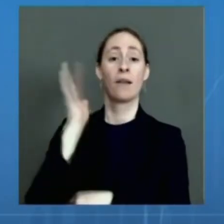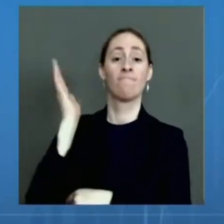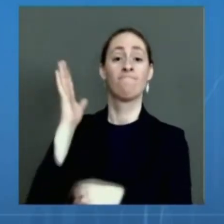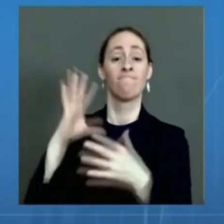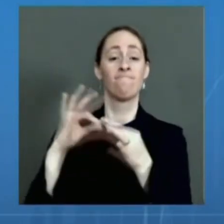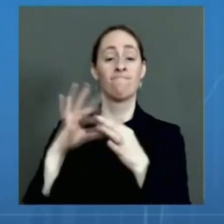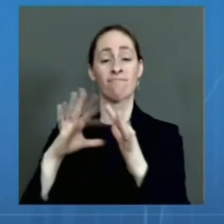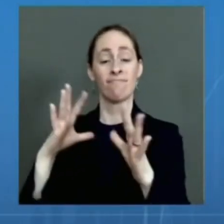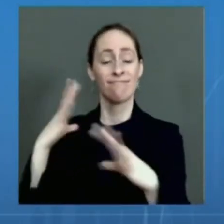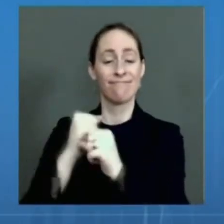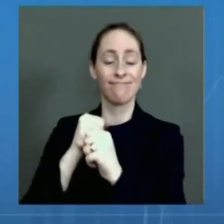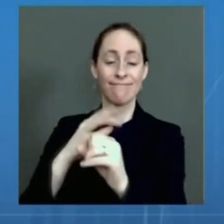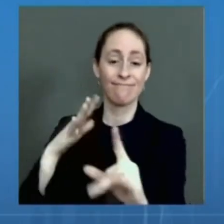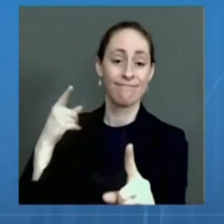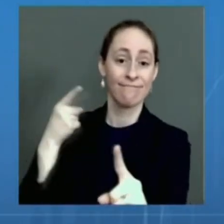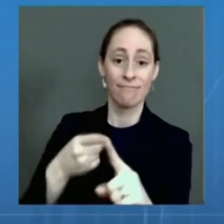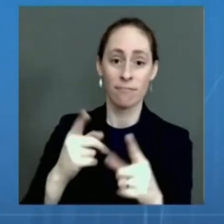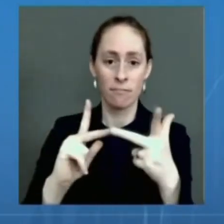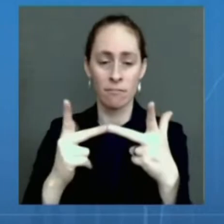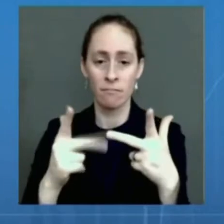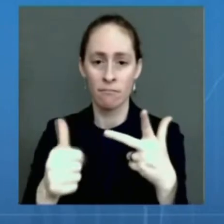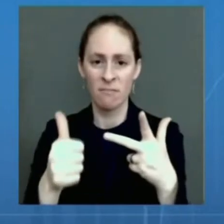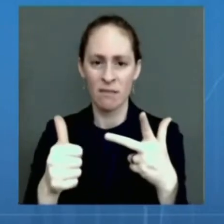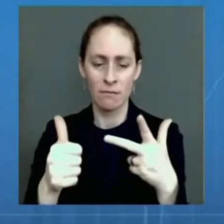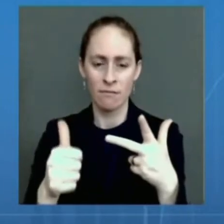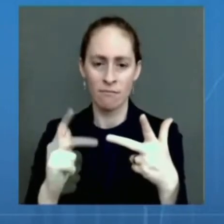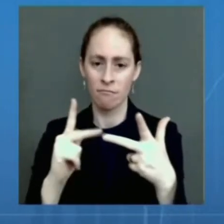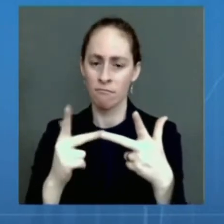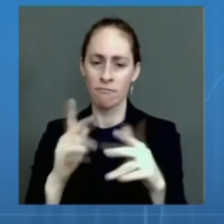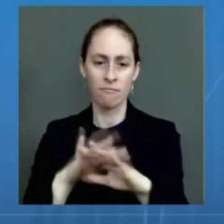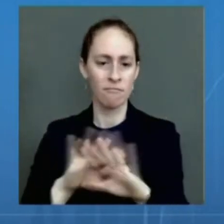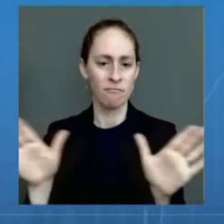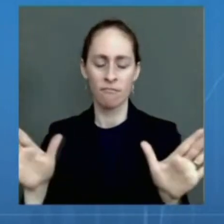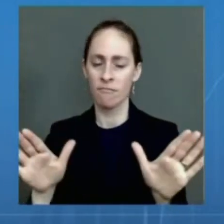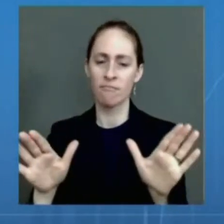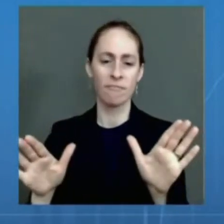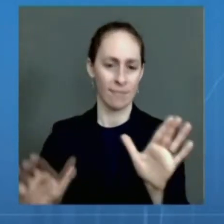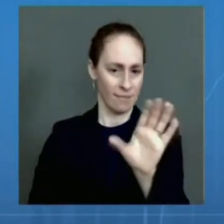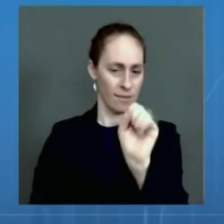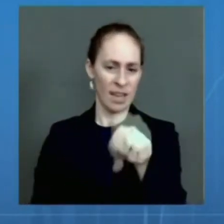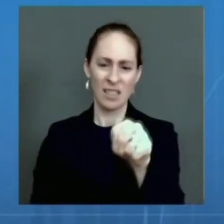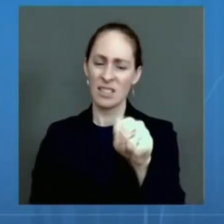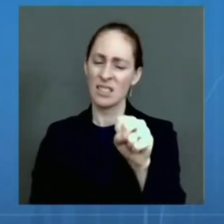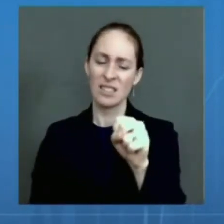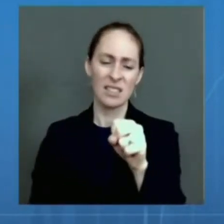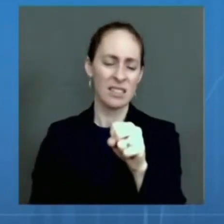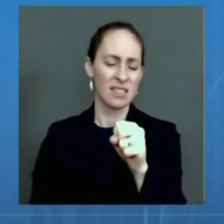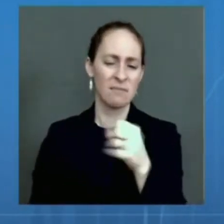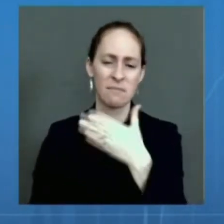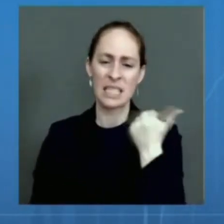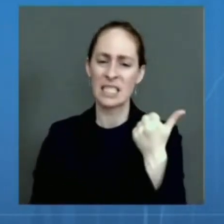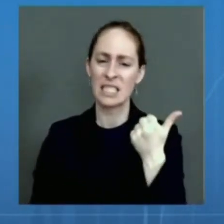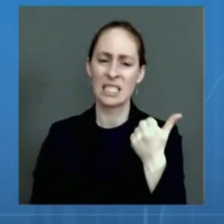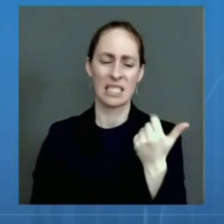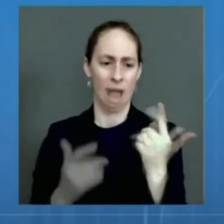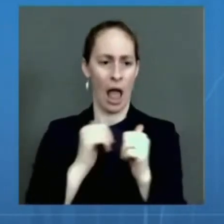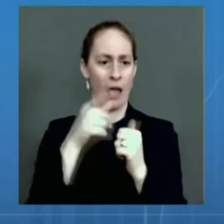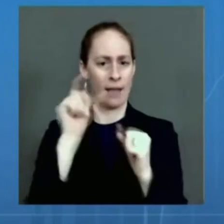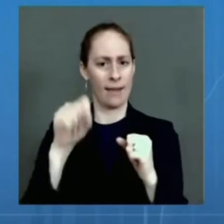PRESENTATION ON URGING PEOPLE TO GET BOOSTED FOR THE SIMPLE REASON THAT WE DO GET OPTIMUM PROTECTION FROM A BOOST.